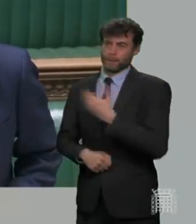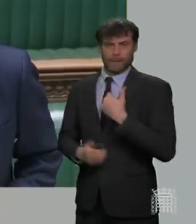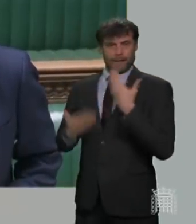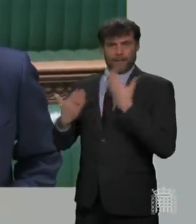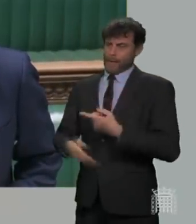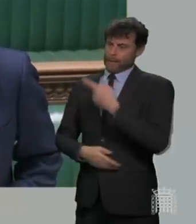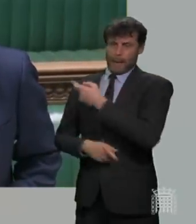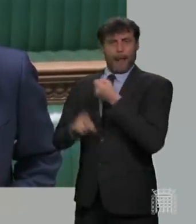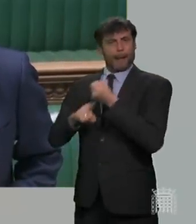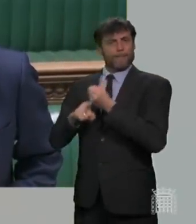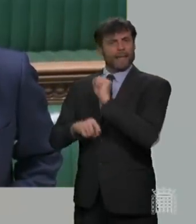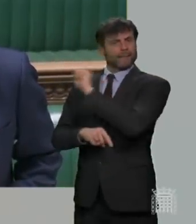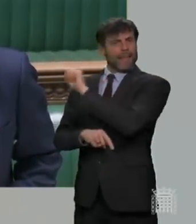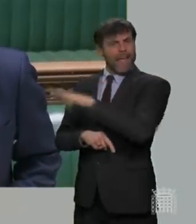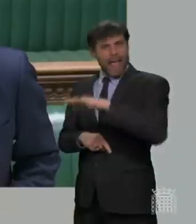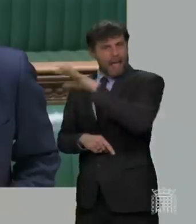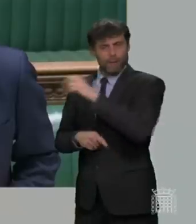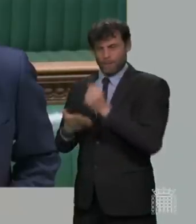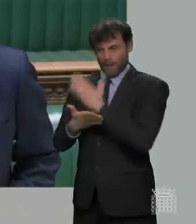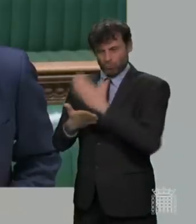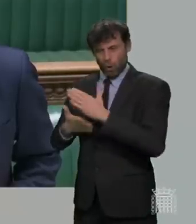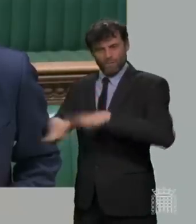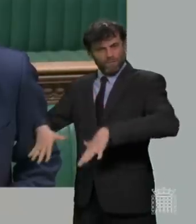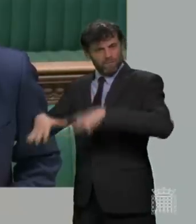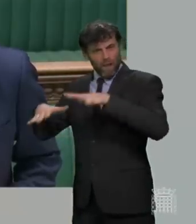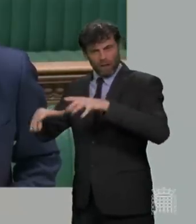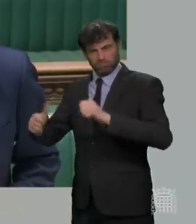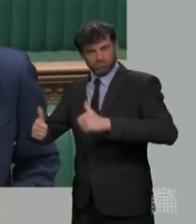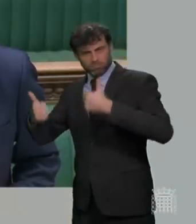on flood defences. I thank the Environment Agency for the tireless, imaginative and